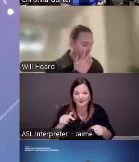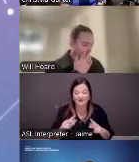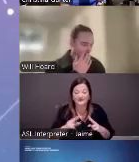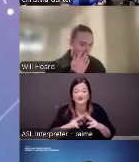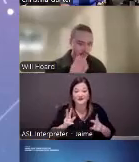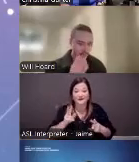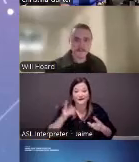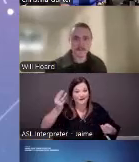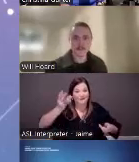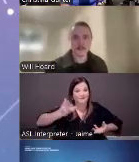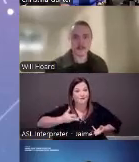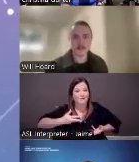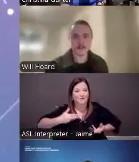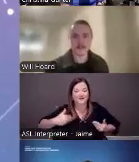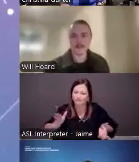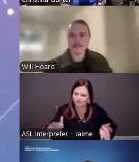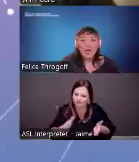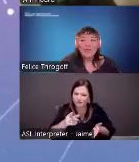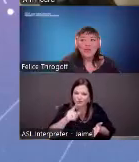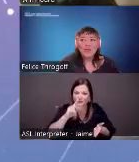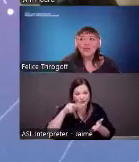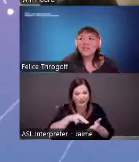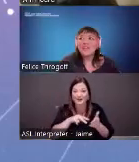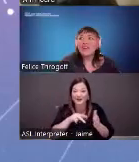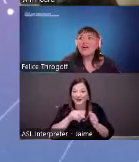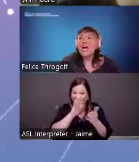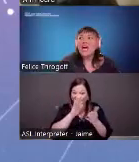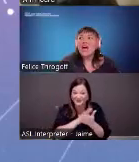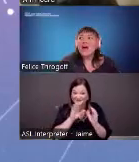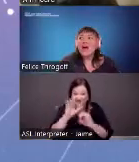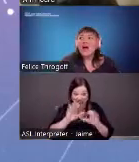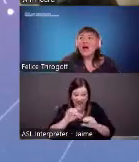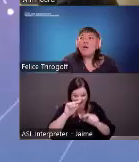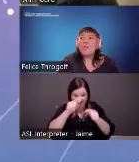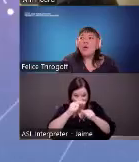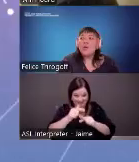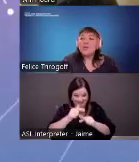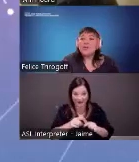encourage you to check out the chat, a lot of kudos in there.